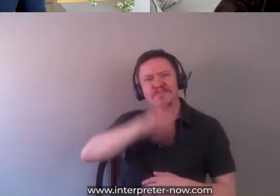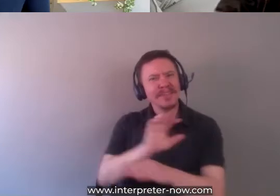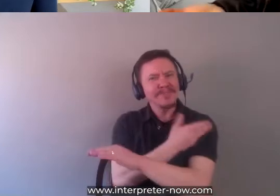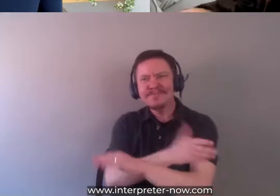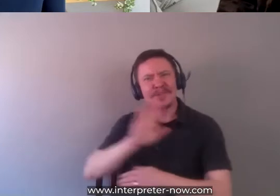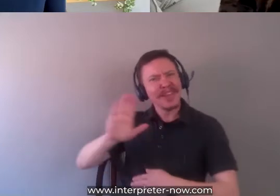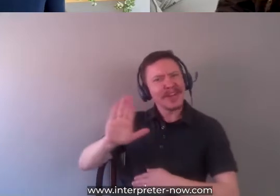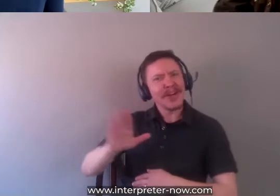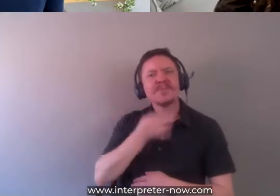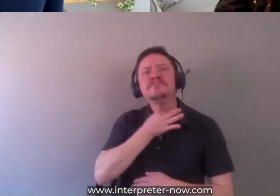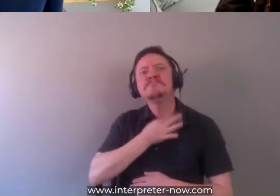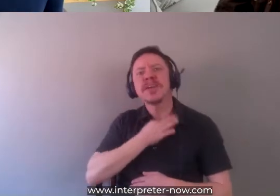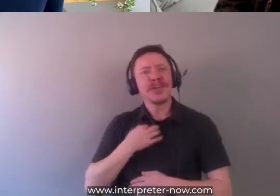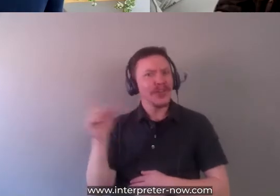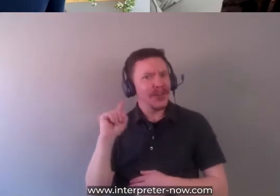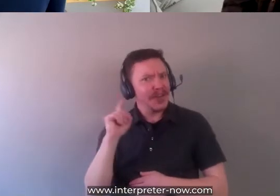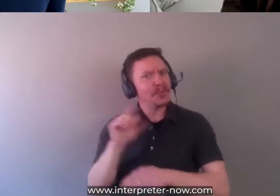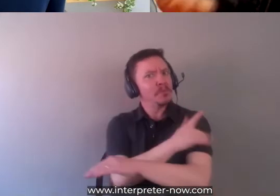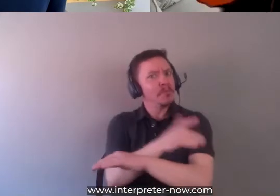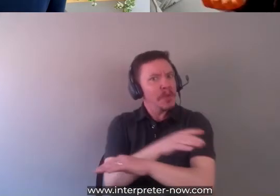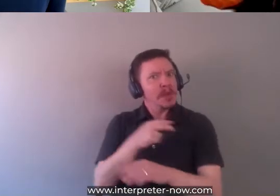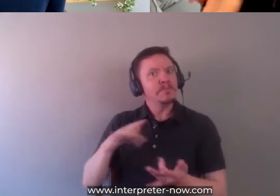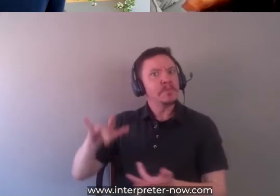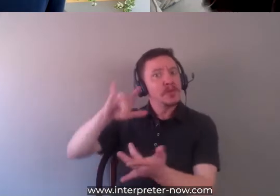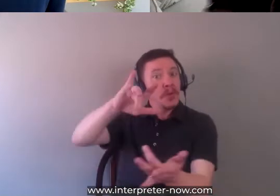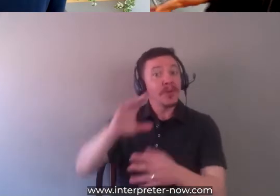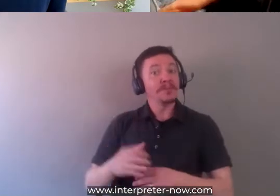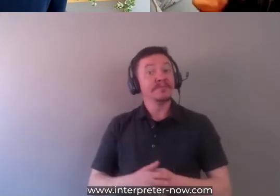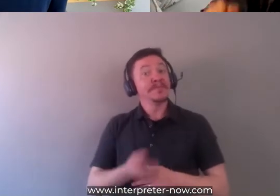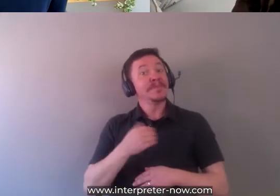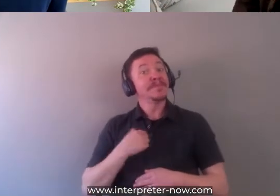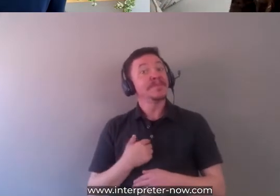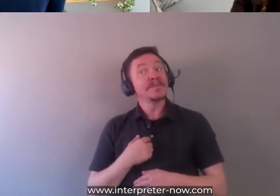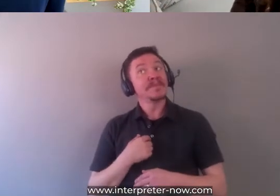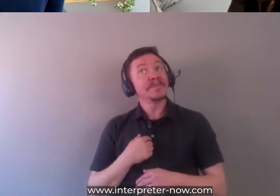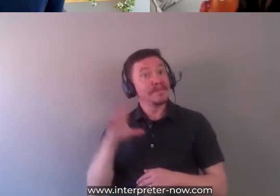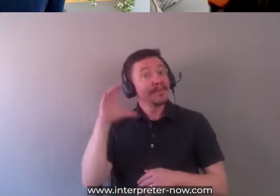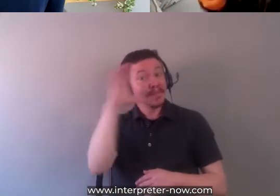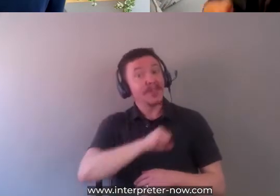will get an ad at some point soon telling us when those next concerts will be, just